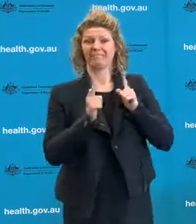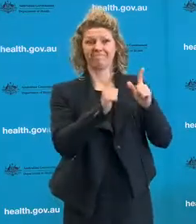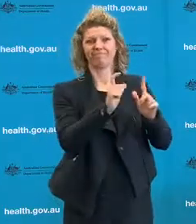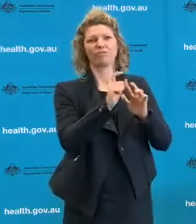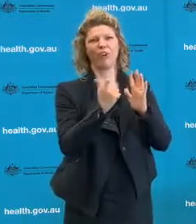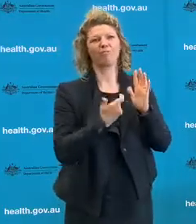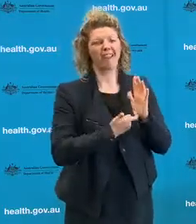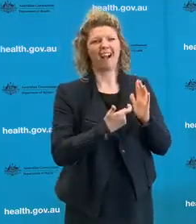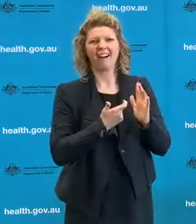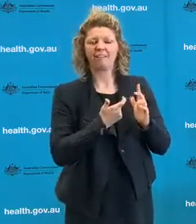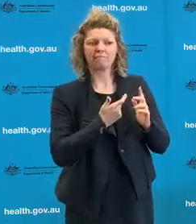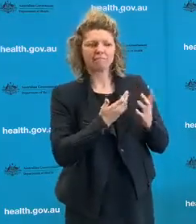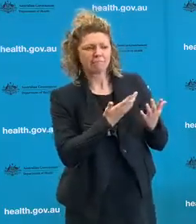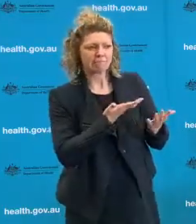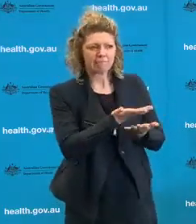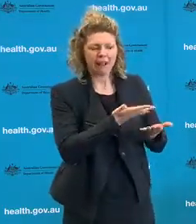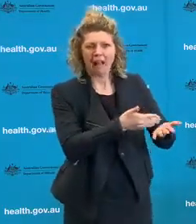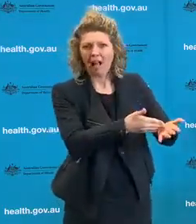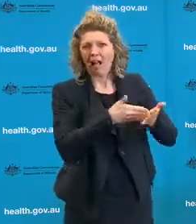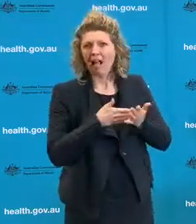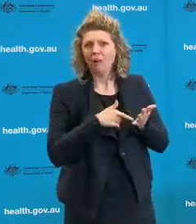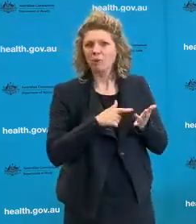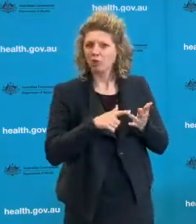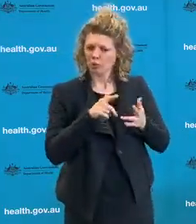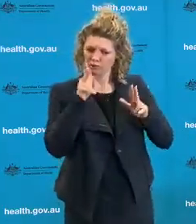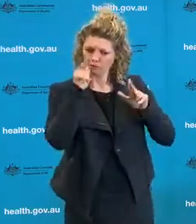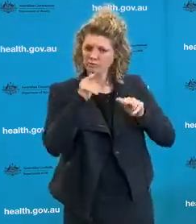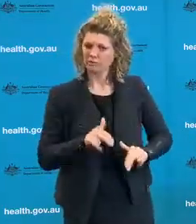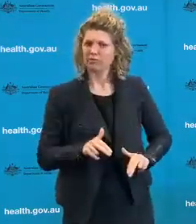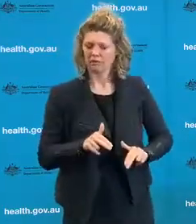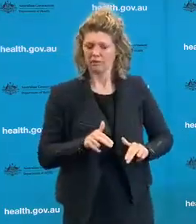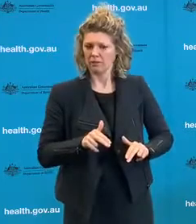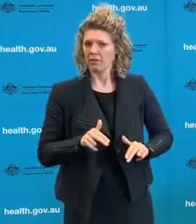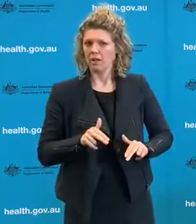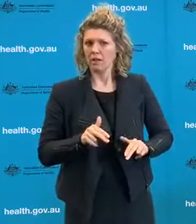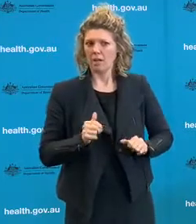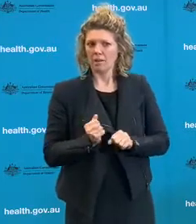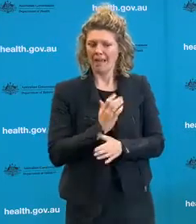about how you get those in the top control that you possibly can.